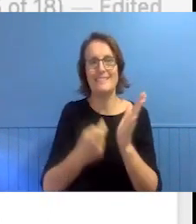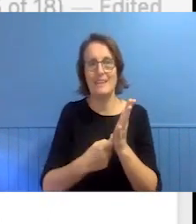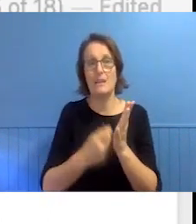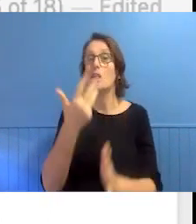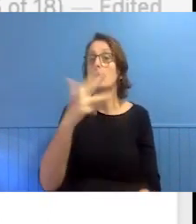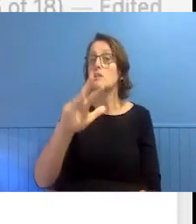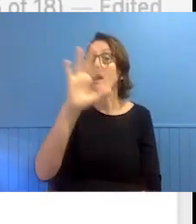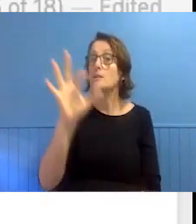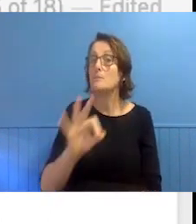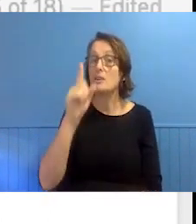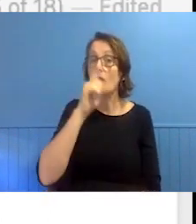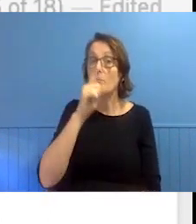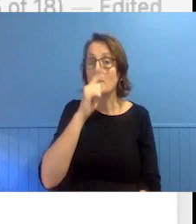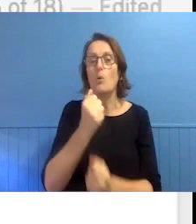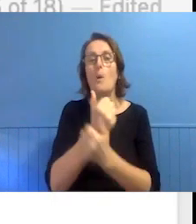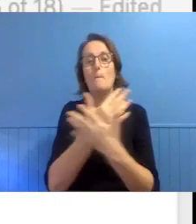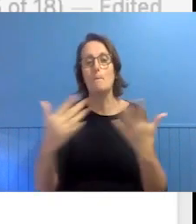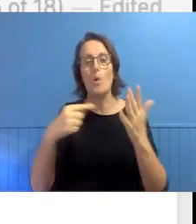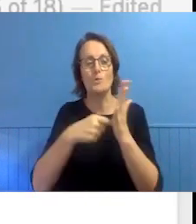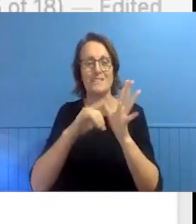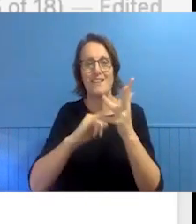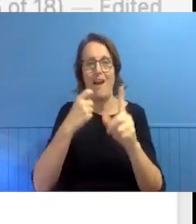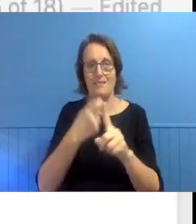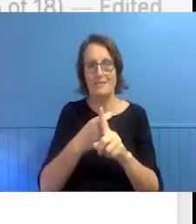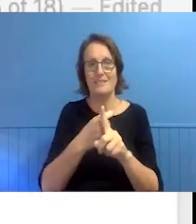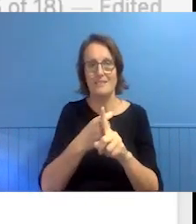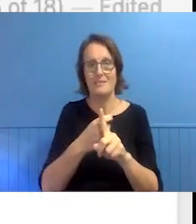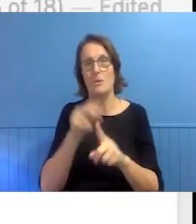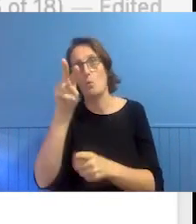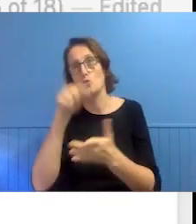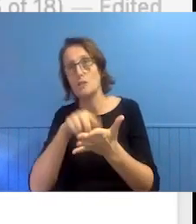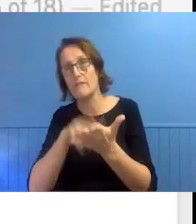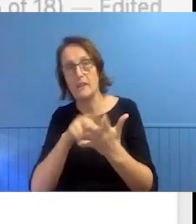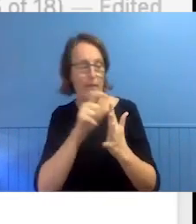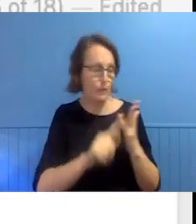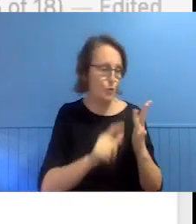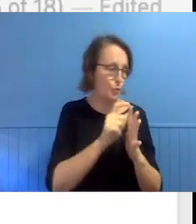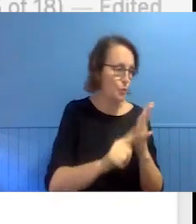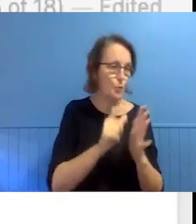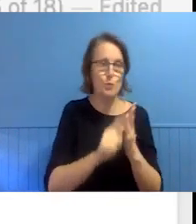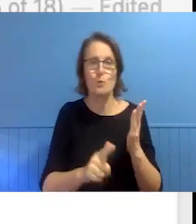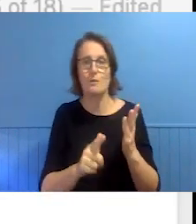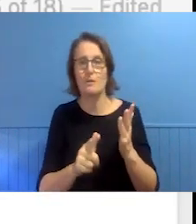TV in some way. Most commonly we're using our phones or laptops to do